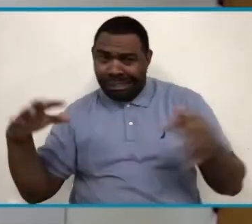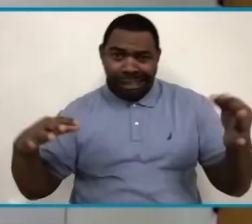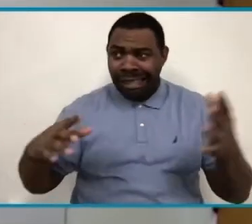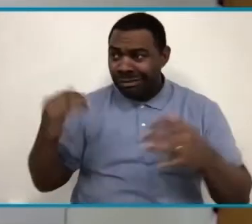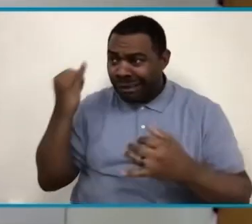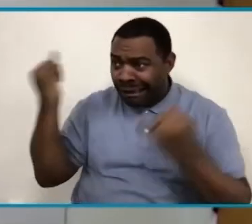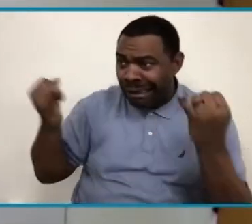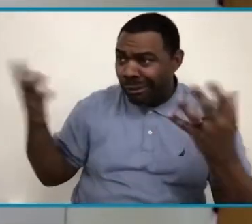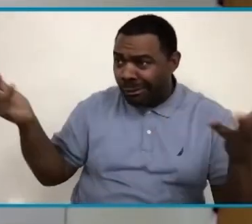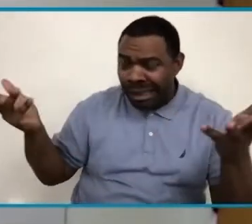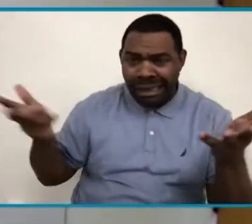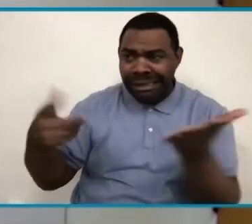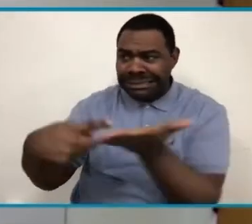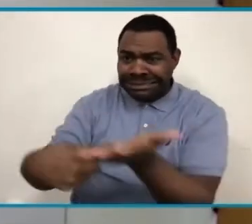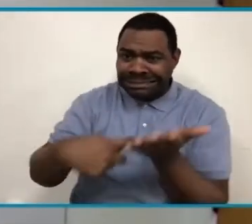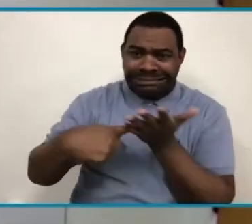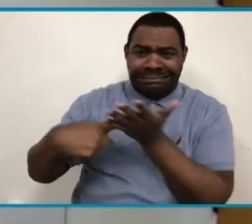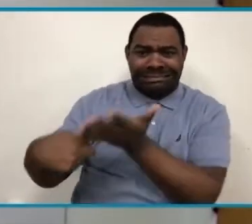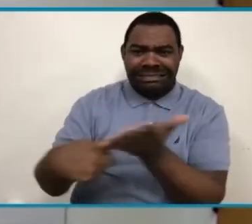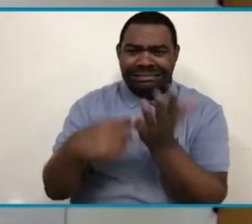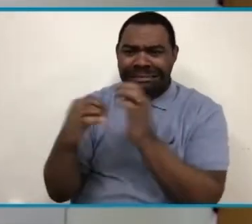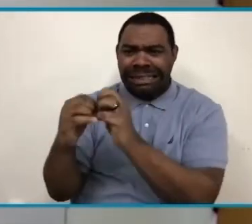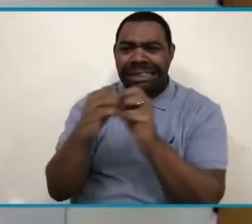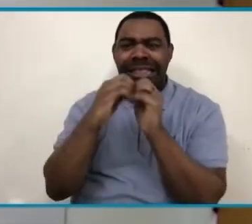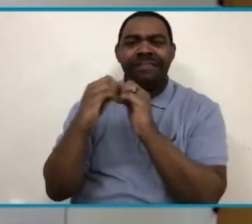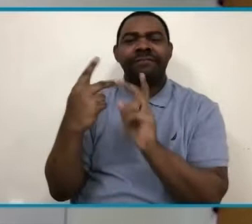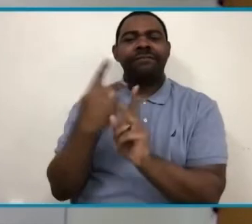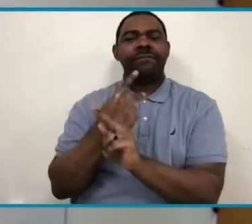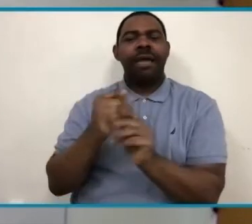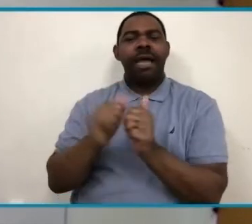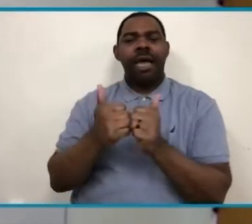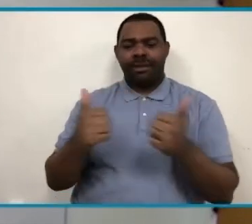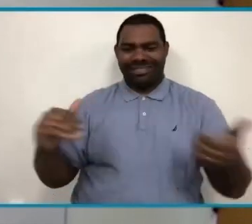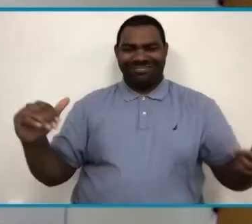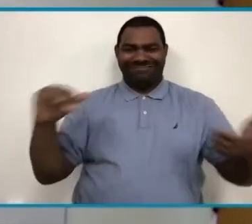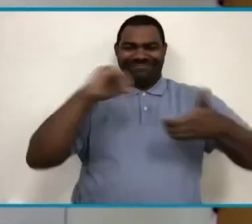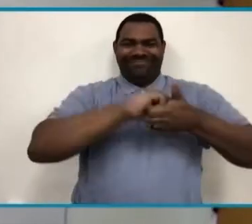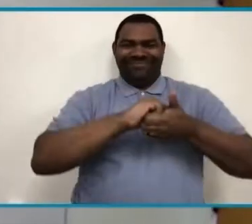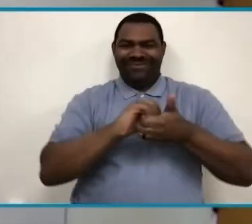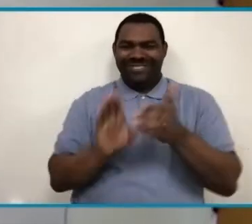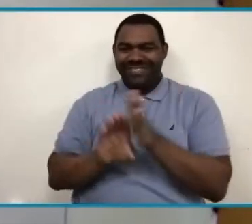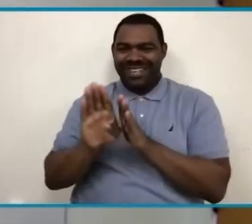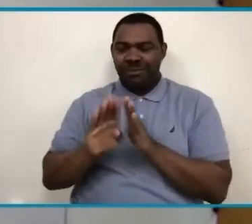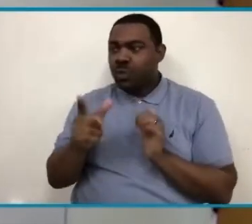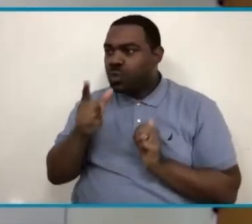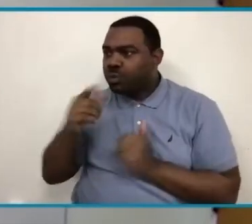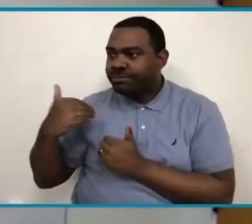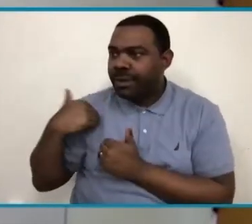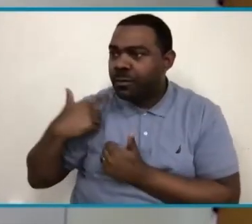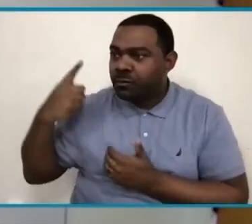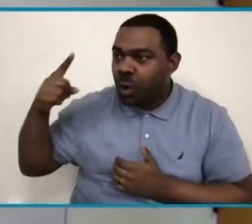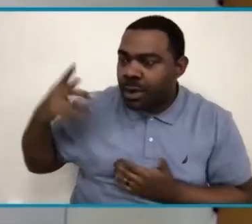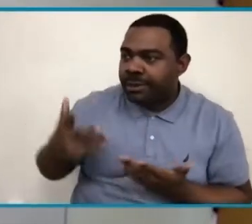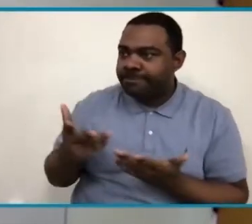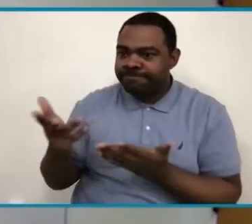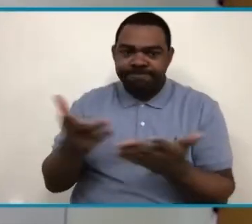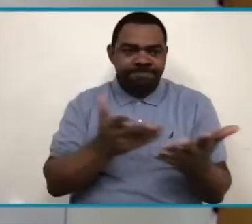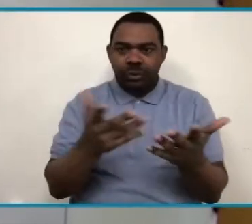develop this collaboration so who would do what and how would we do it and so on.